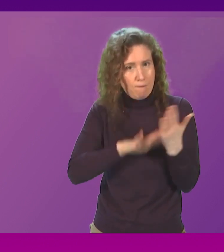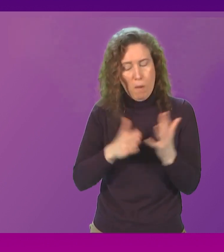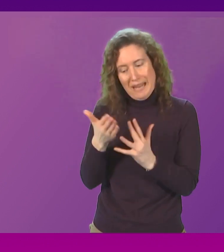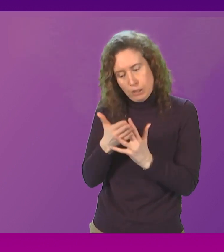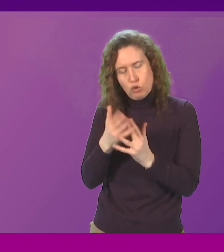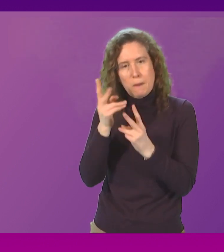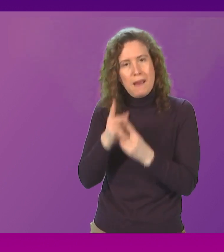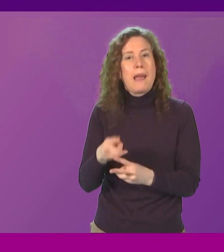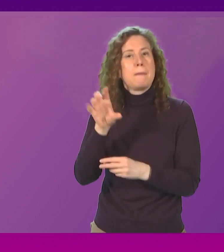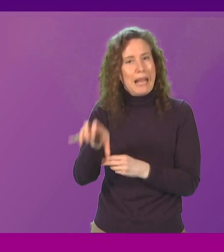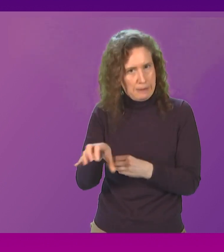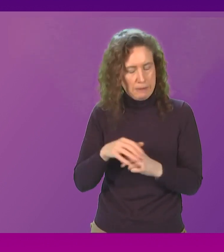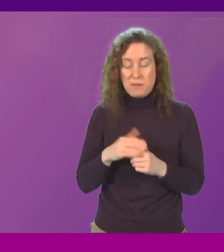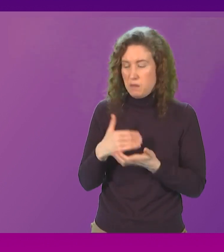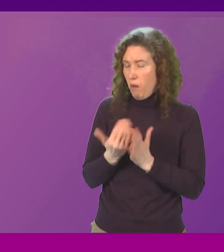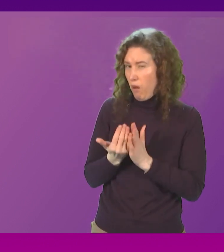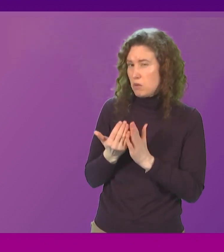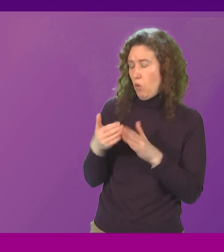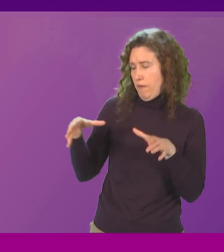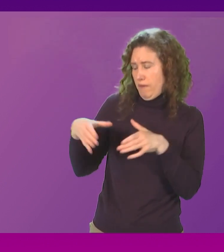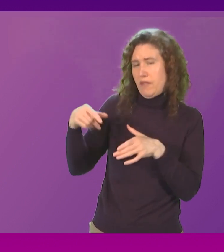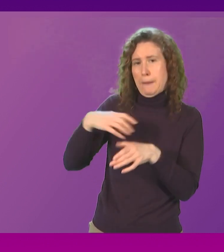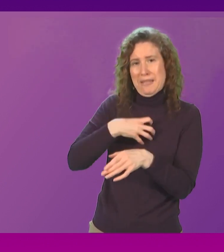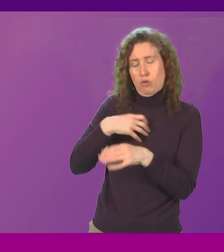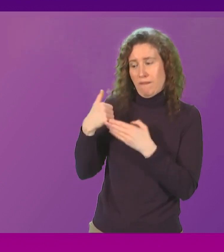As part of the work of the ministerial advisory group on health and social care pressures,